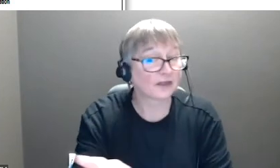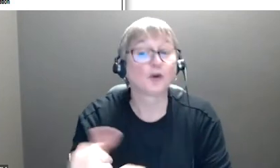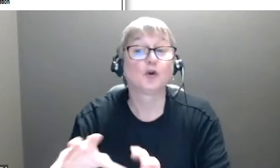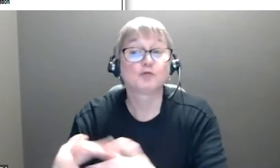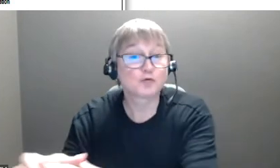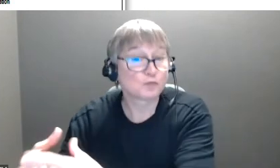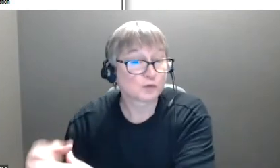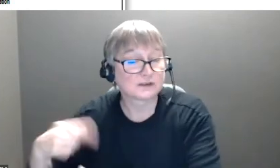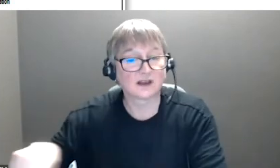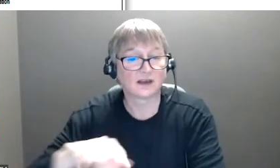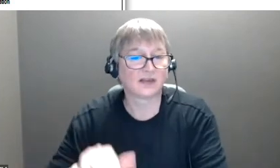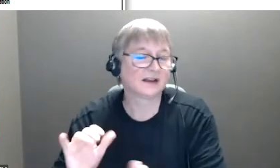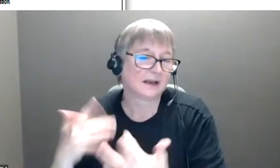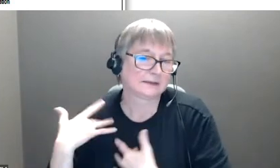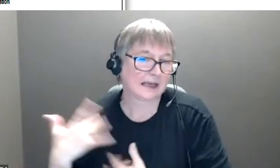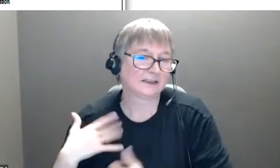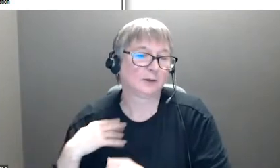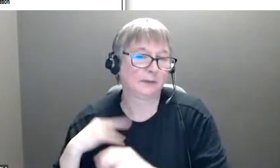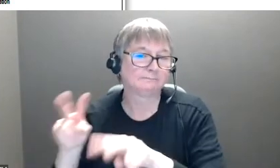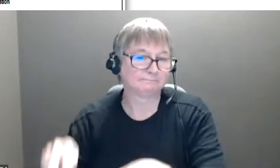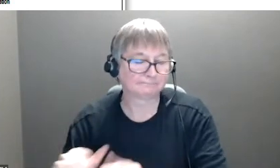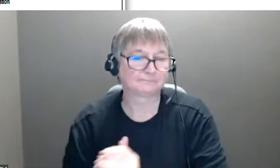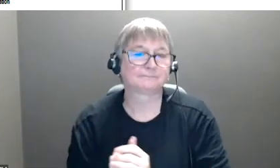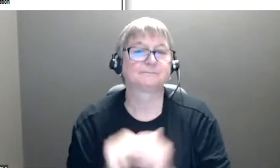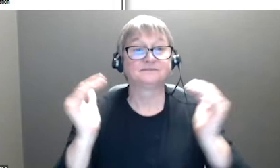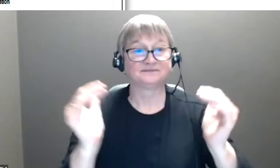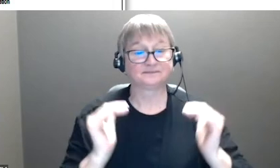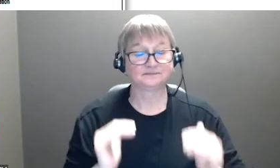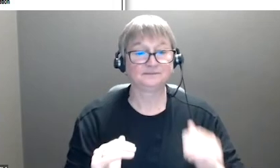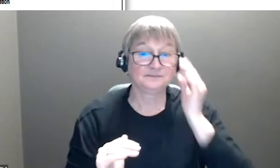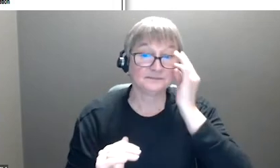The interventions and supports funded under the Opportunities Fund Program are made available